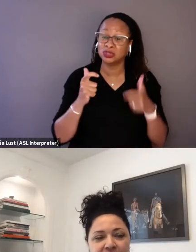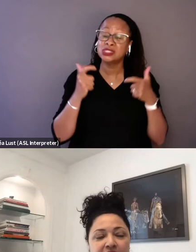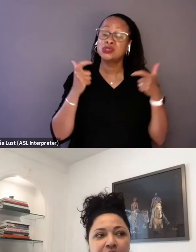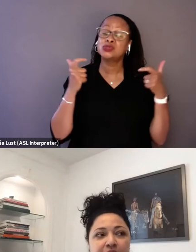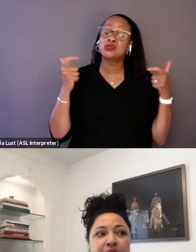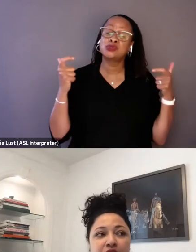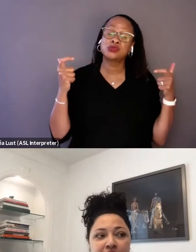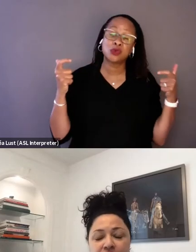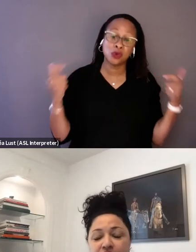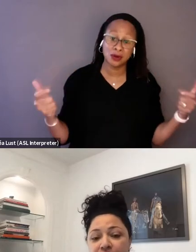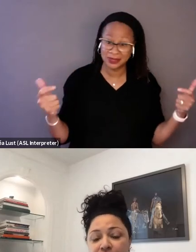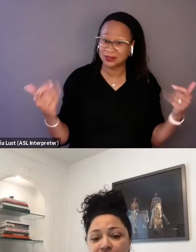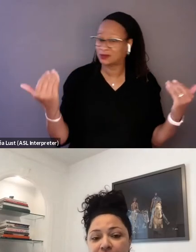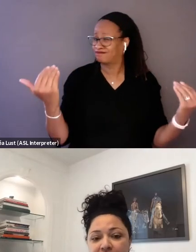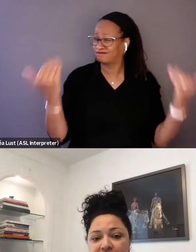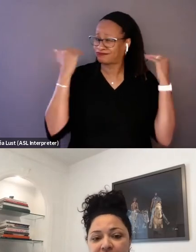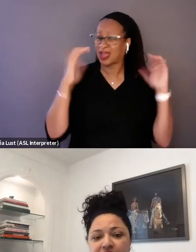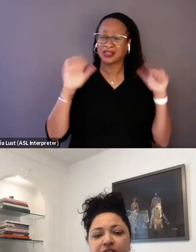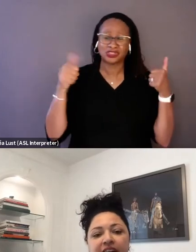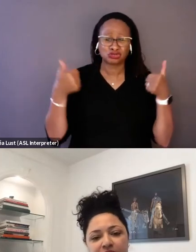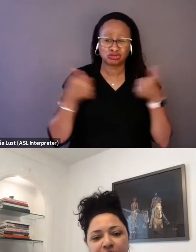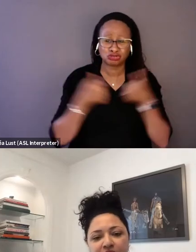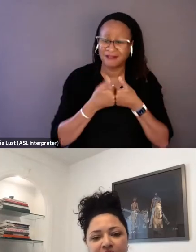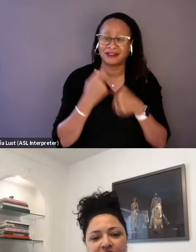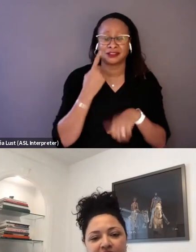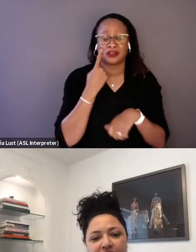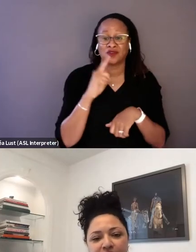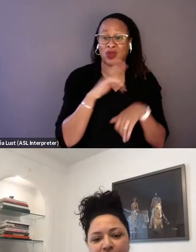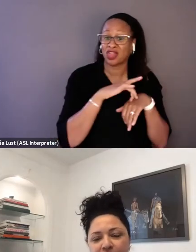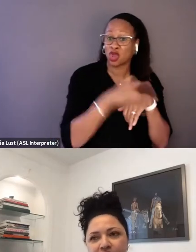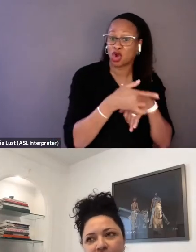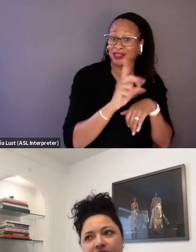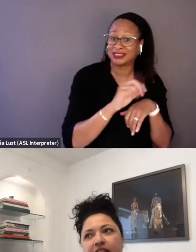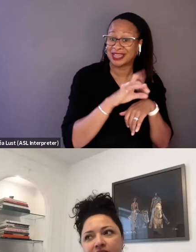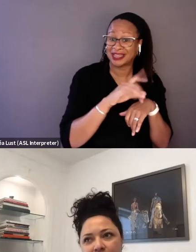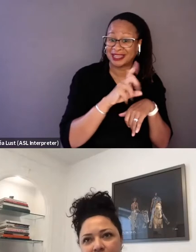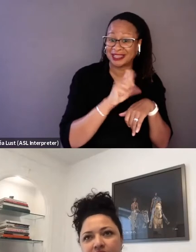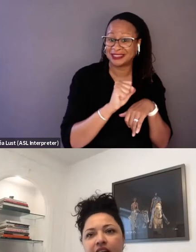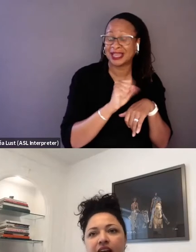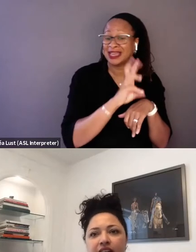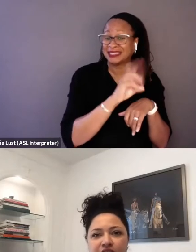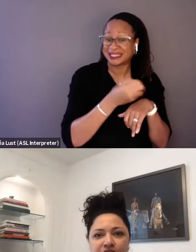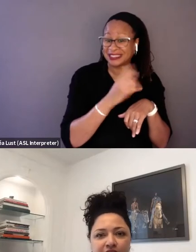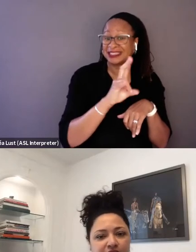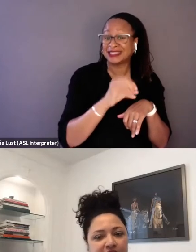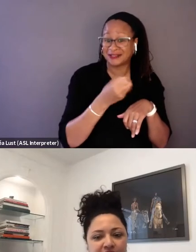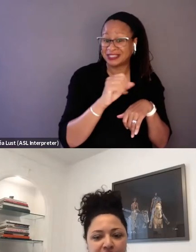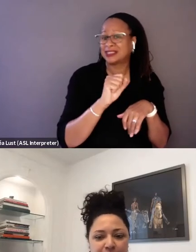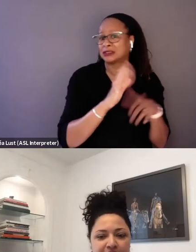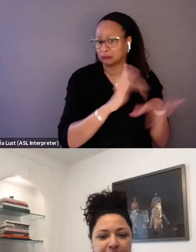And it really was challenging for the earlier decades, you know, as we kind of you get to the '90s, it starts to kind of become,